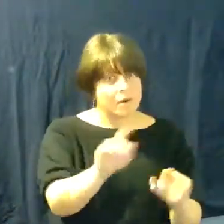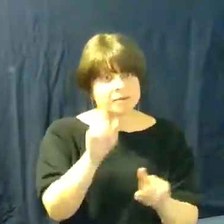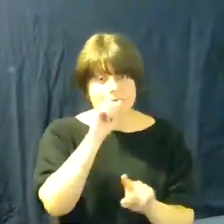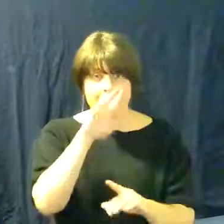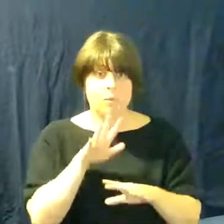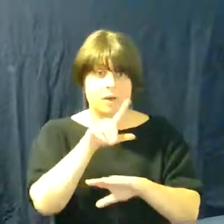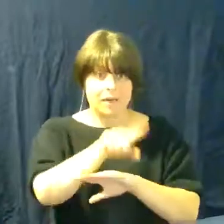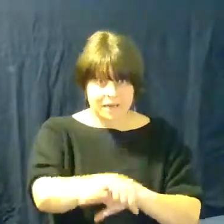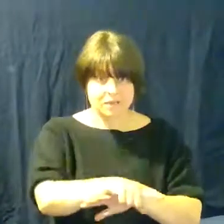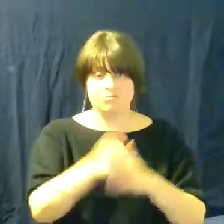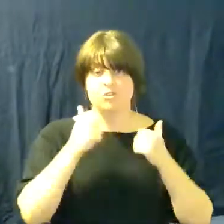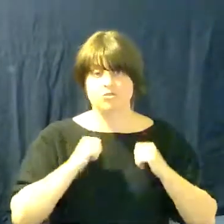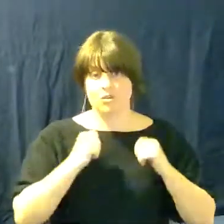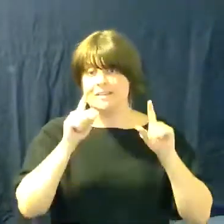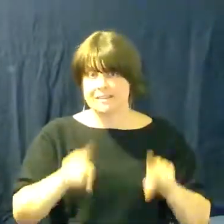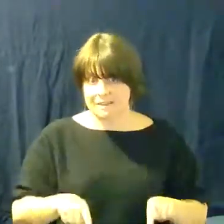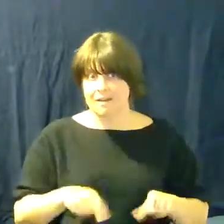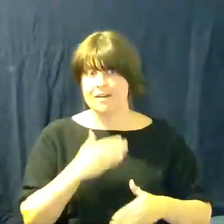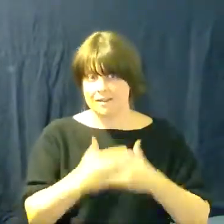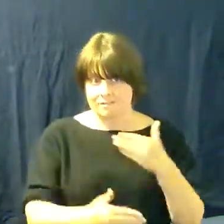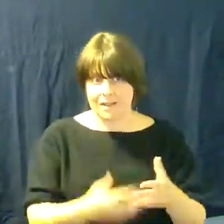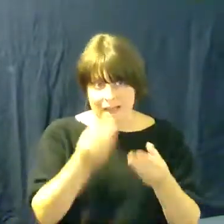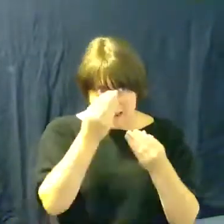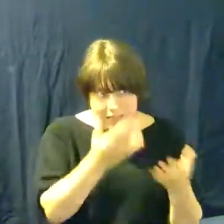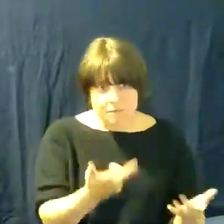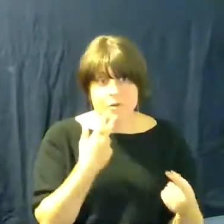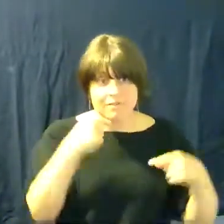Great, thank you, Karen. We will certainly